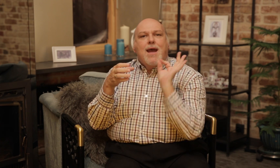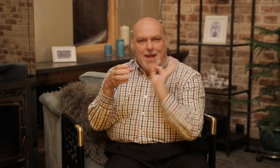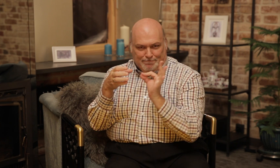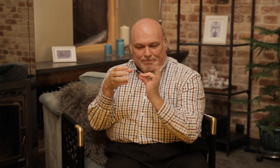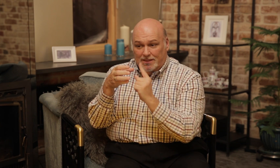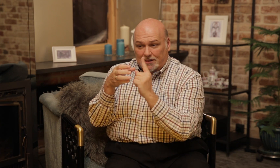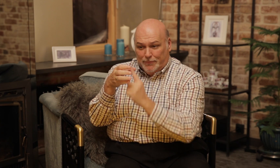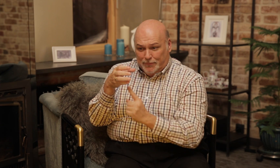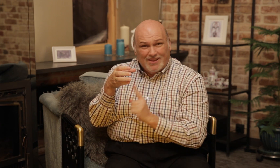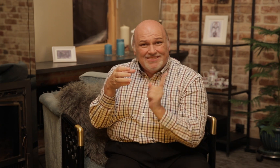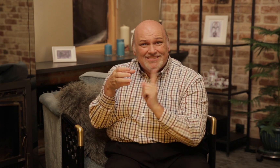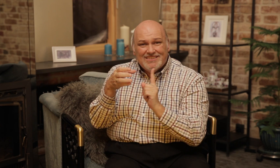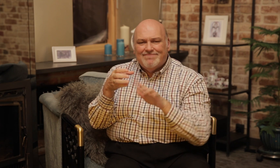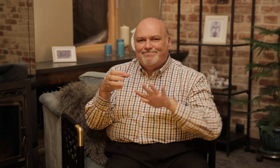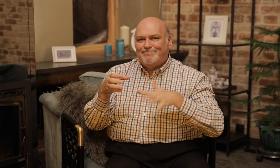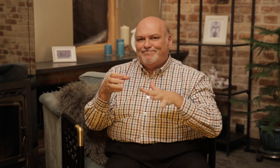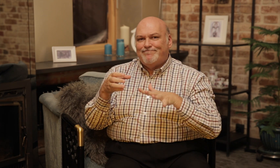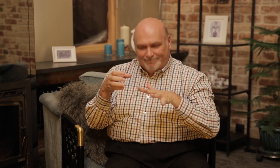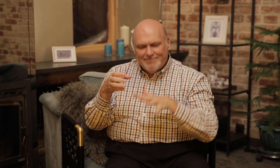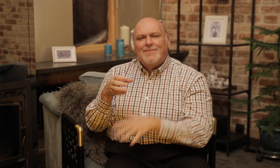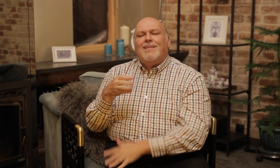if it’s twirling, it’s a good quality, and if it’s not, it’s not a good quality.